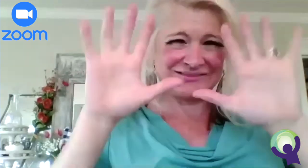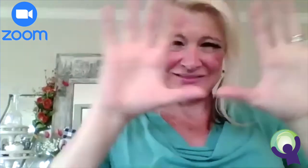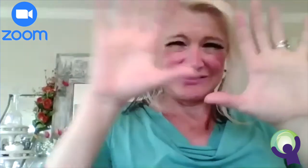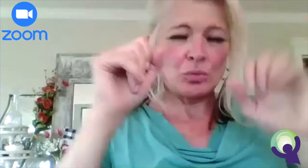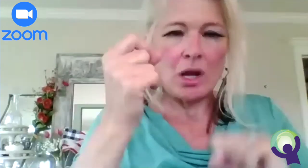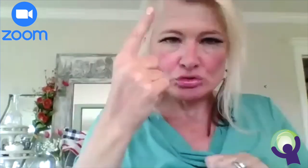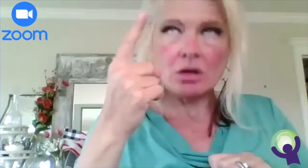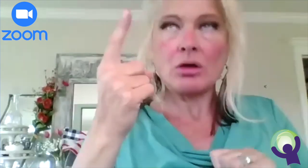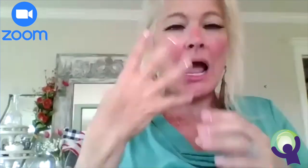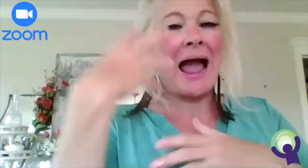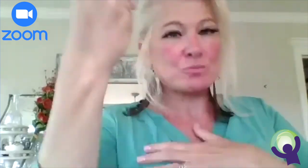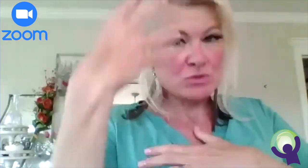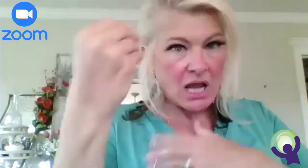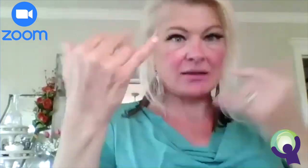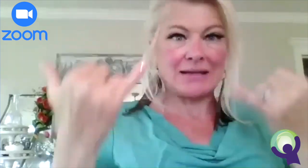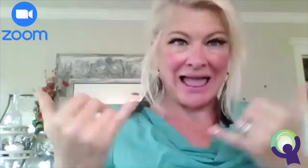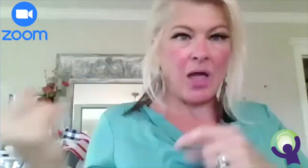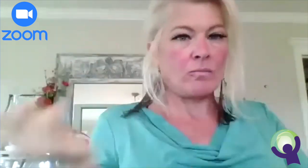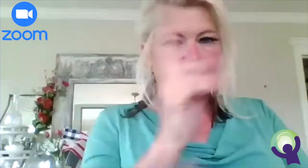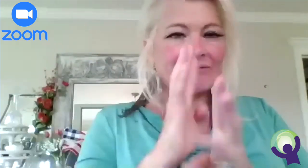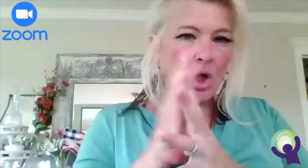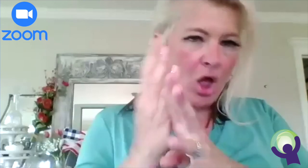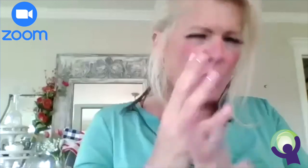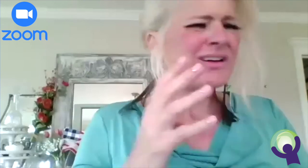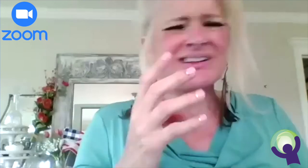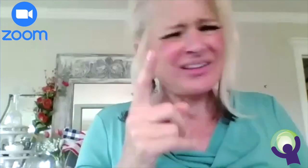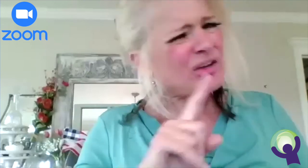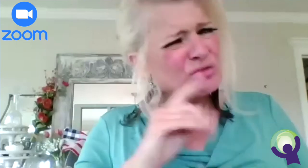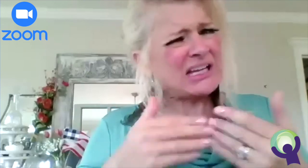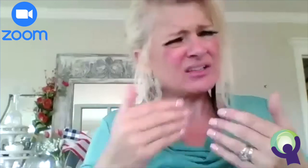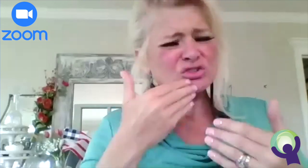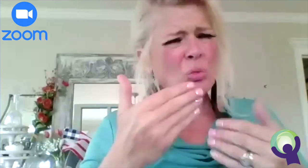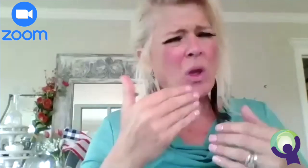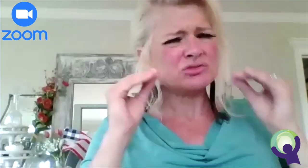noise is. If it's a fire drill, etc then see kind of helping them work through that